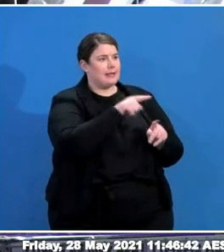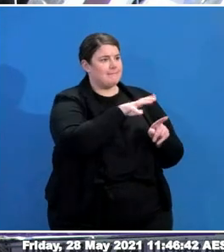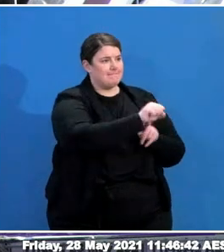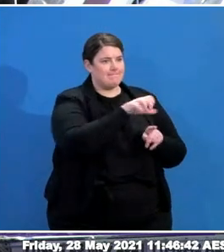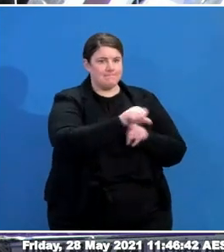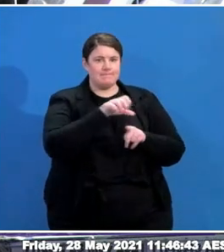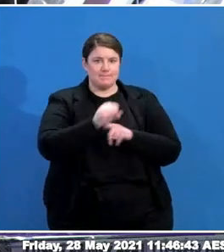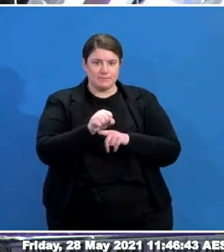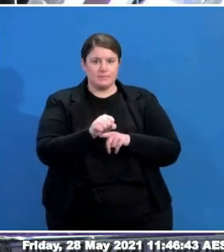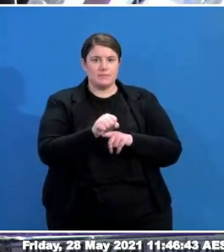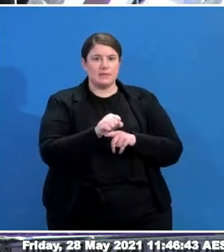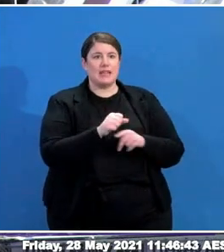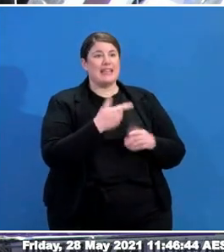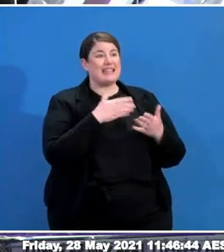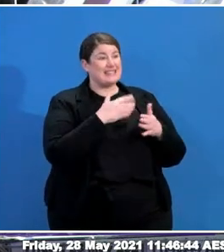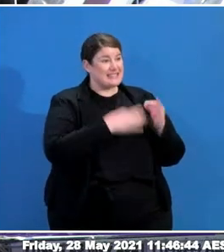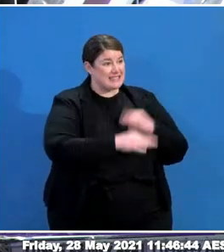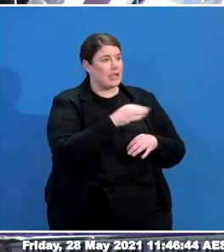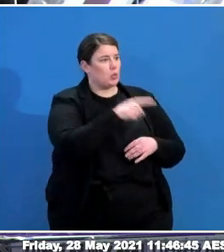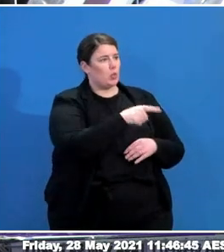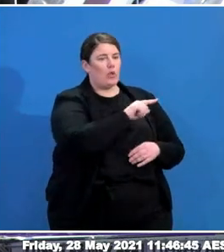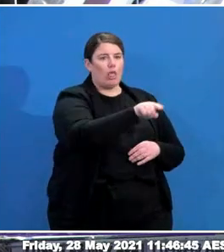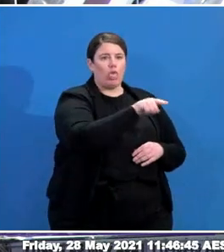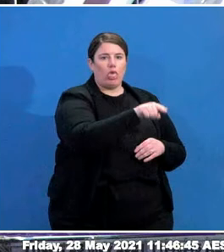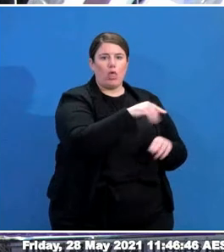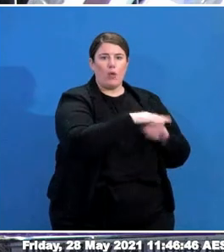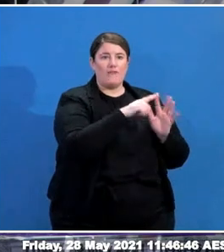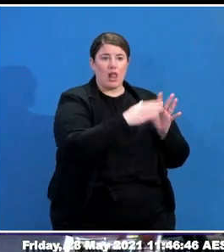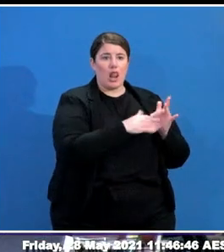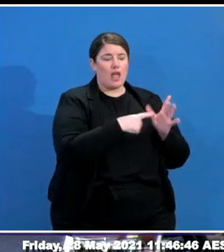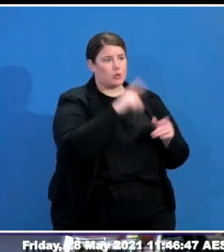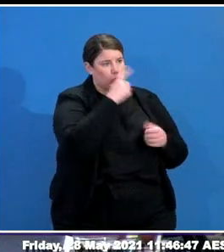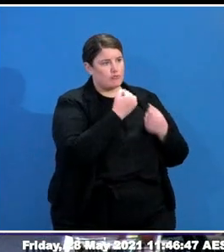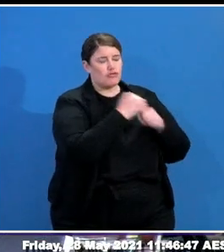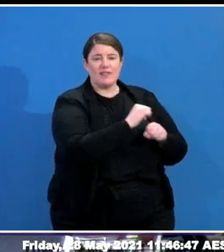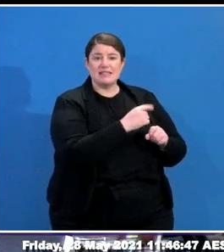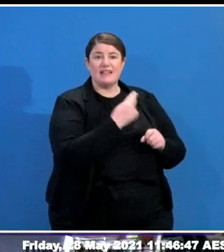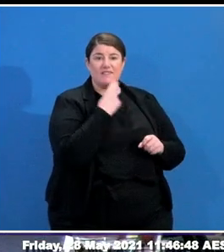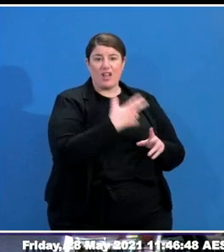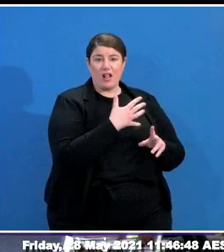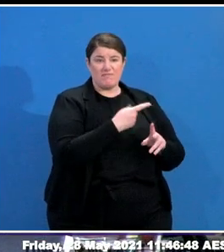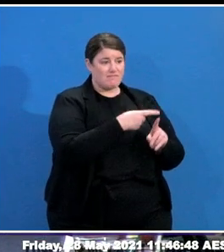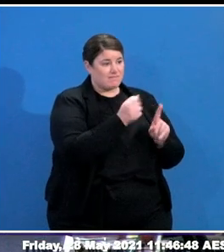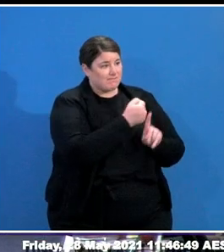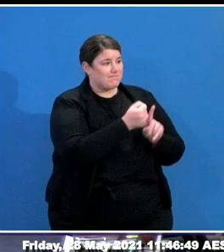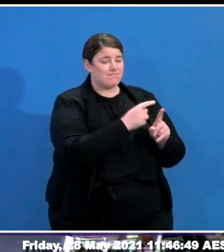over Eliza, that the violence and abuse could have been prevented? I think there are other factors in addition to that.